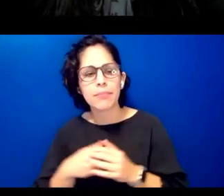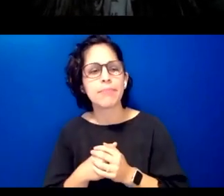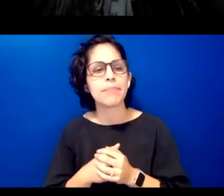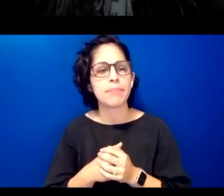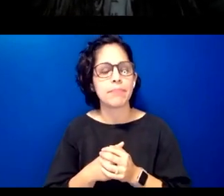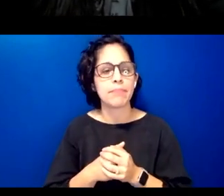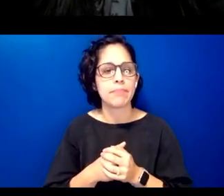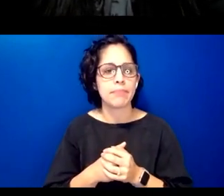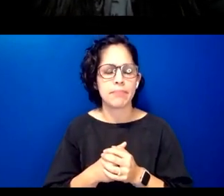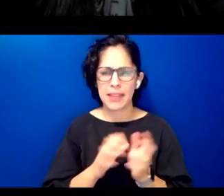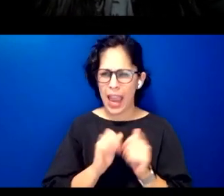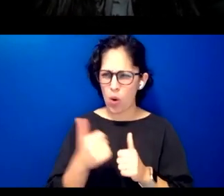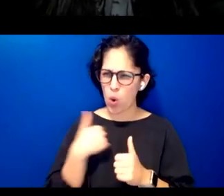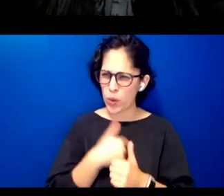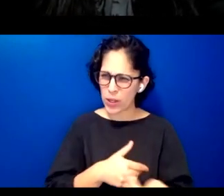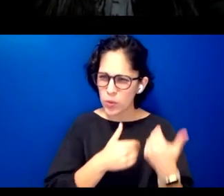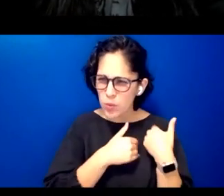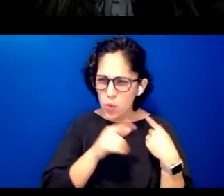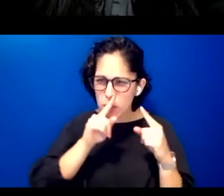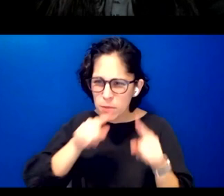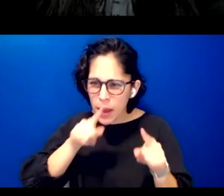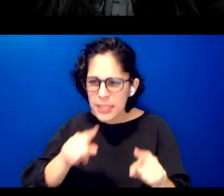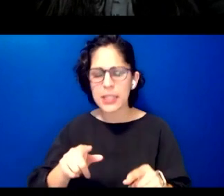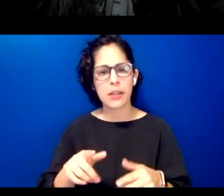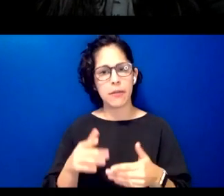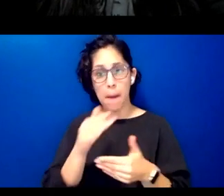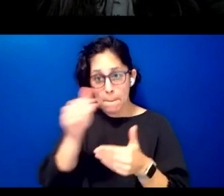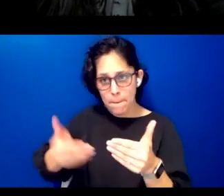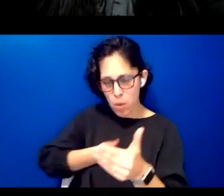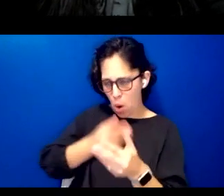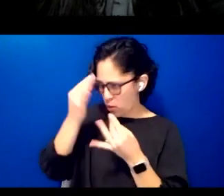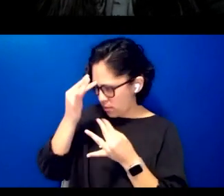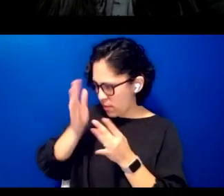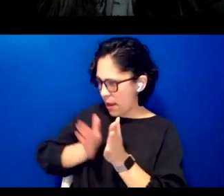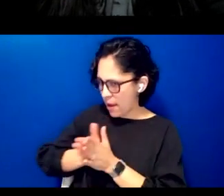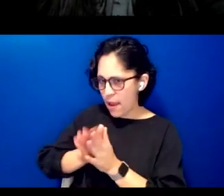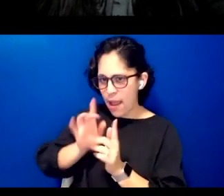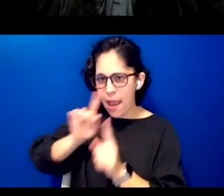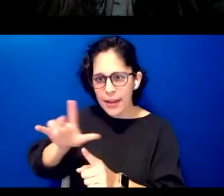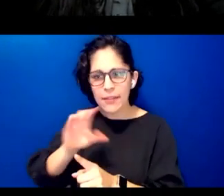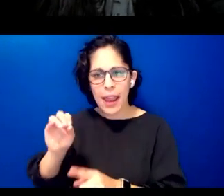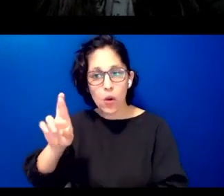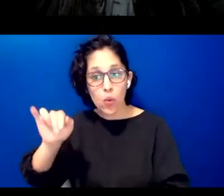we being responsive proactive and or reactive to our current language situation and to the